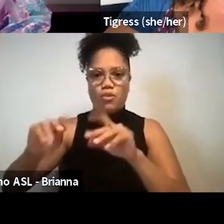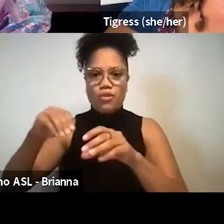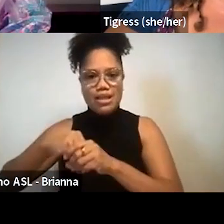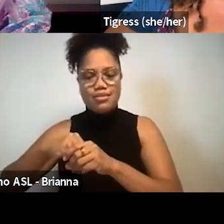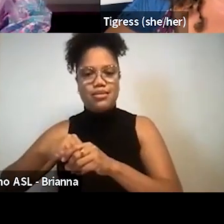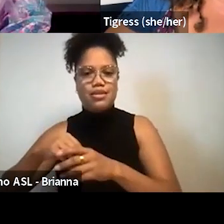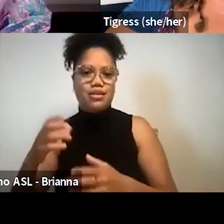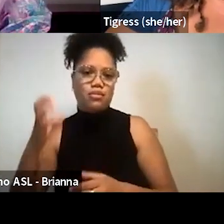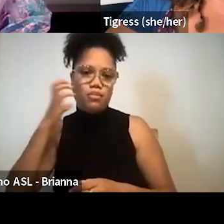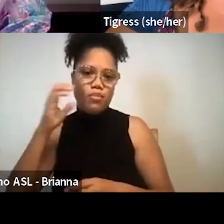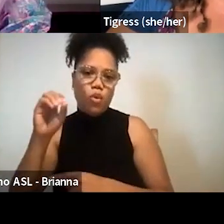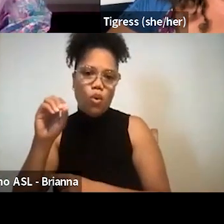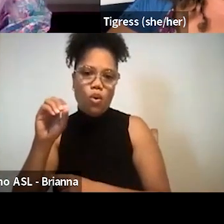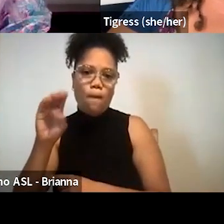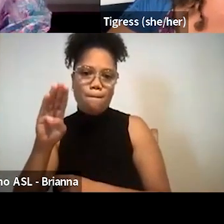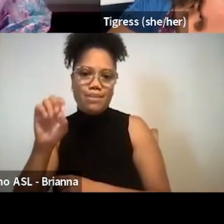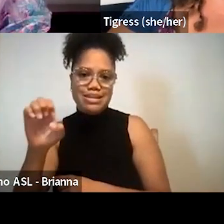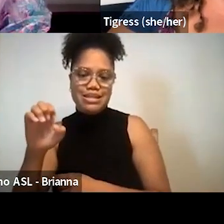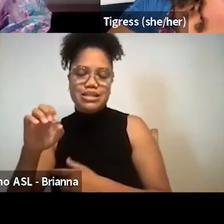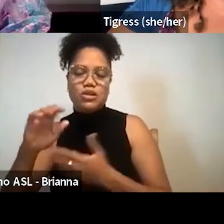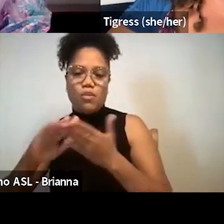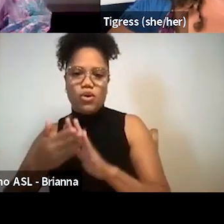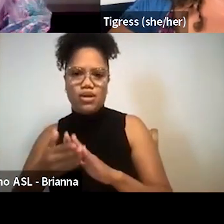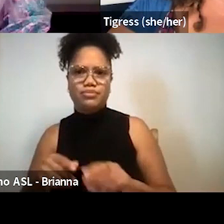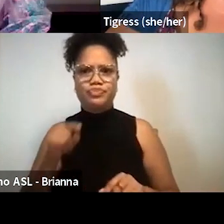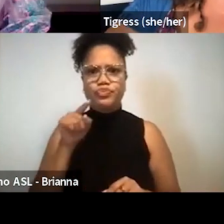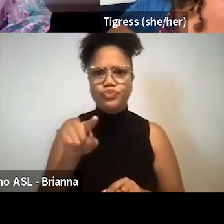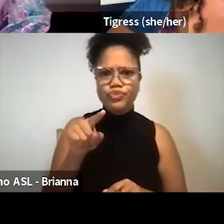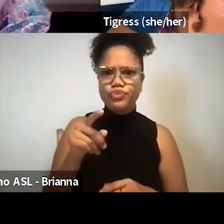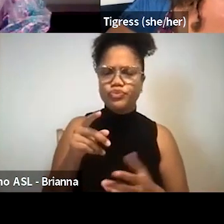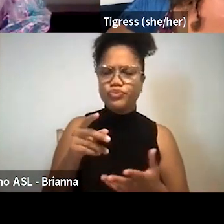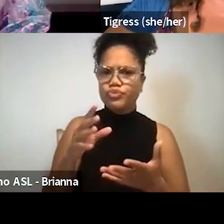Do you plan to feature more super fat or infinite fat people or disabled people